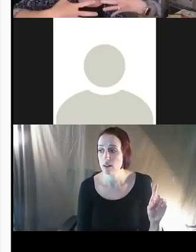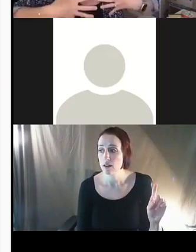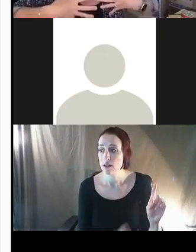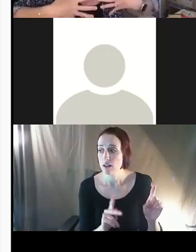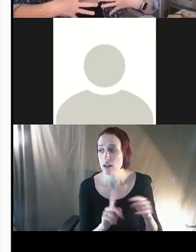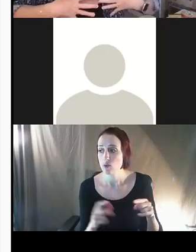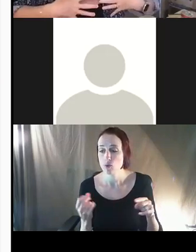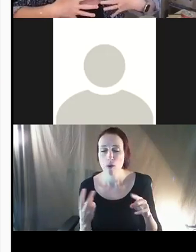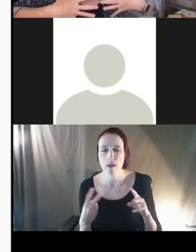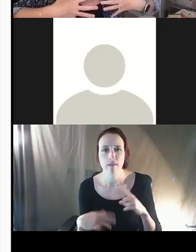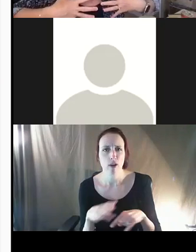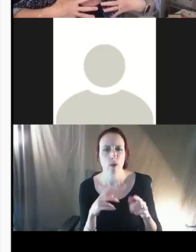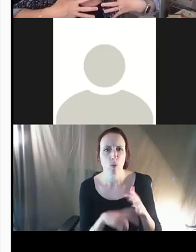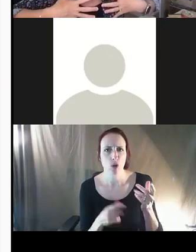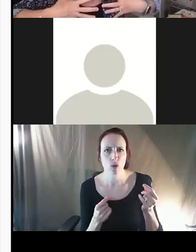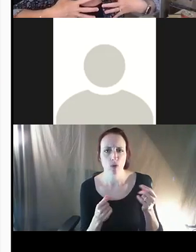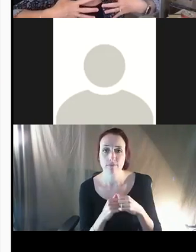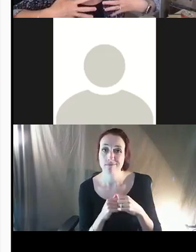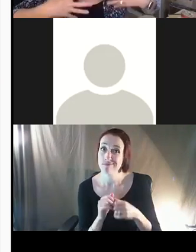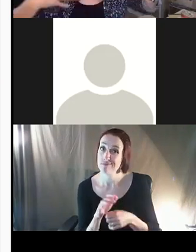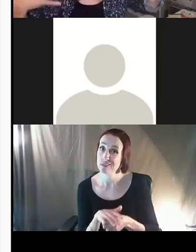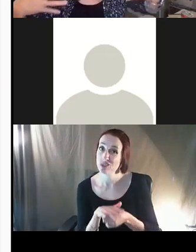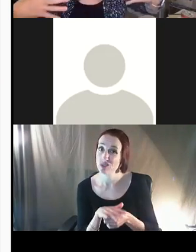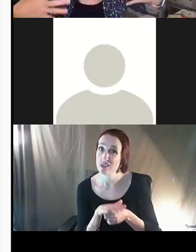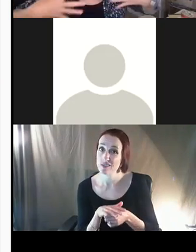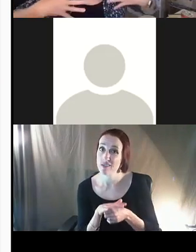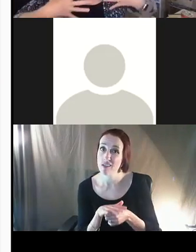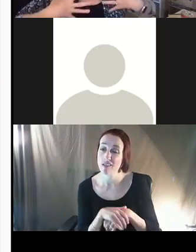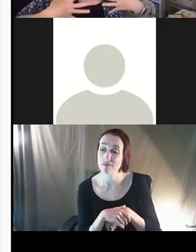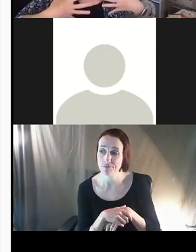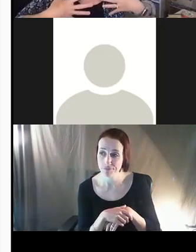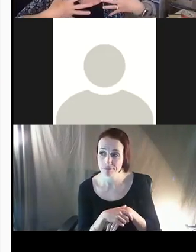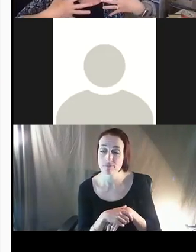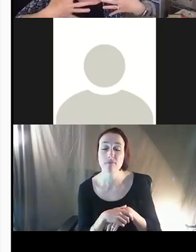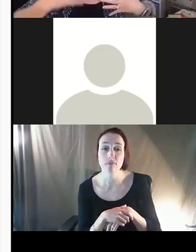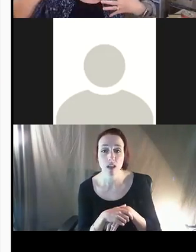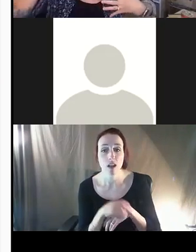Very stressful moment for a person. Well, think about being under stress, you just